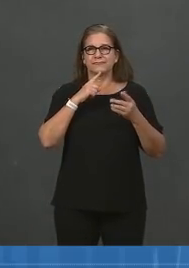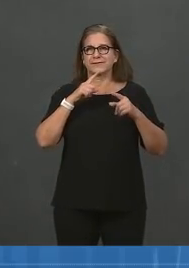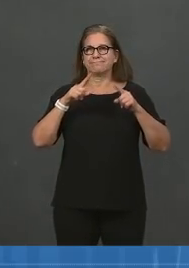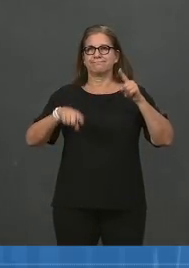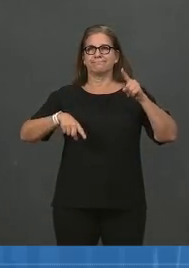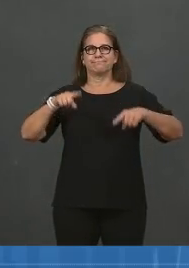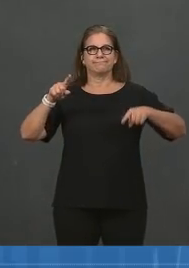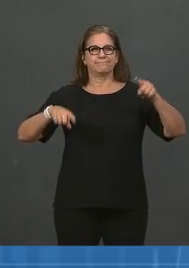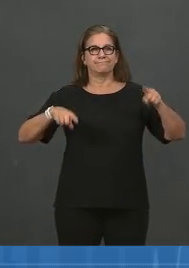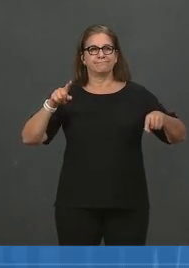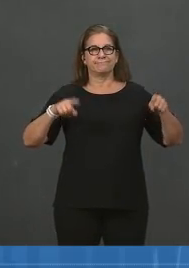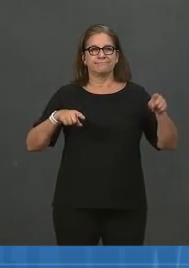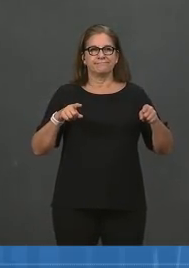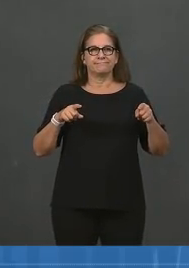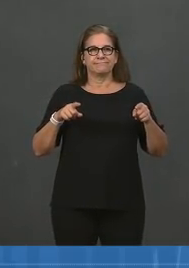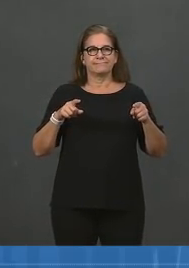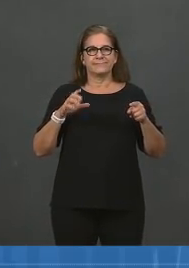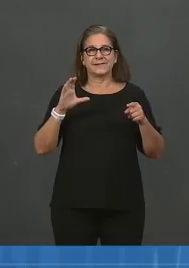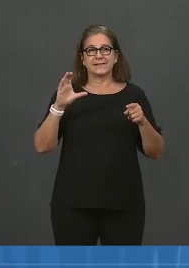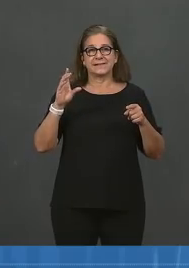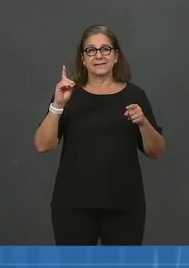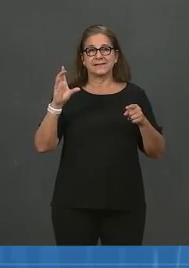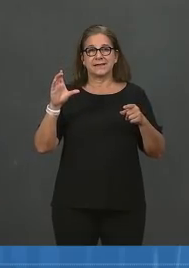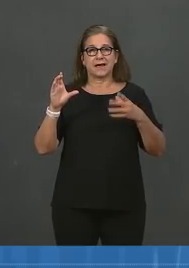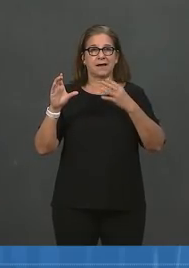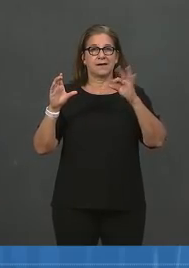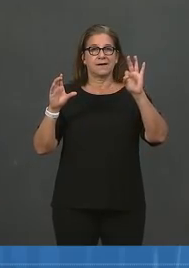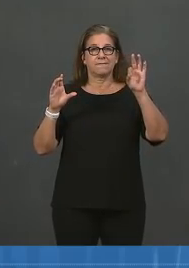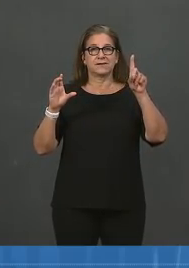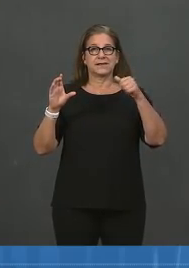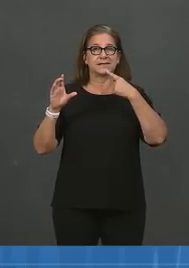now make that possible. Mr. Zients: Next question.